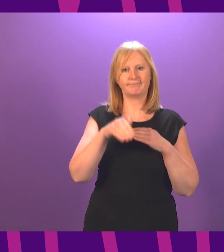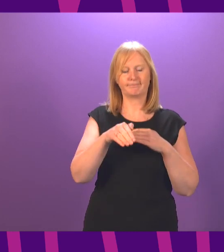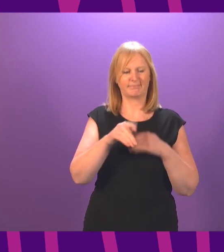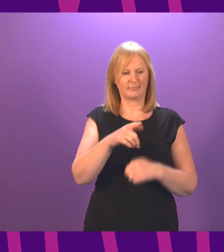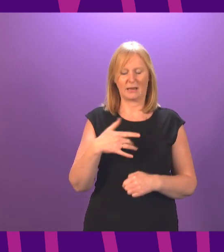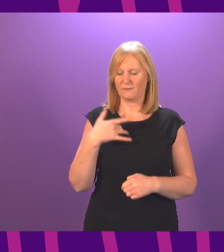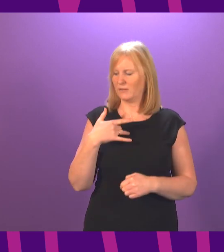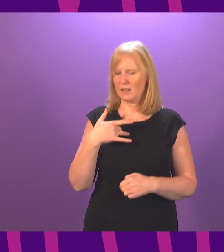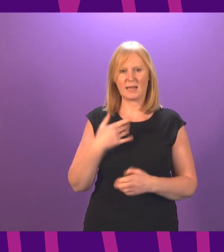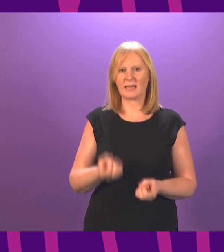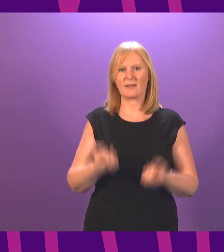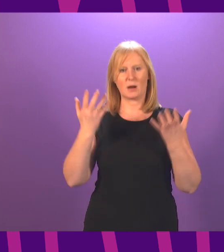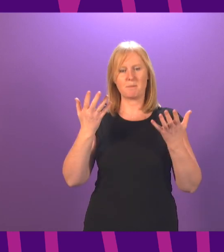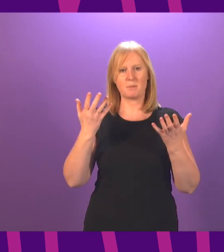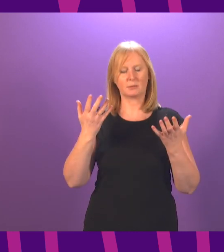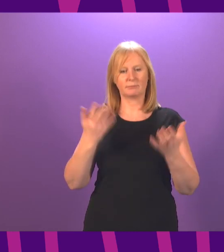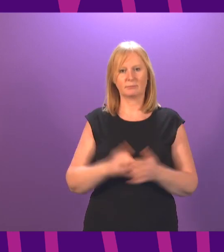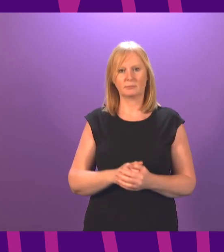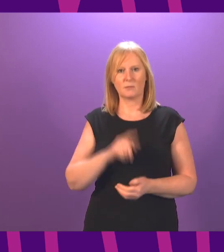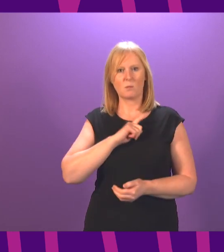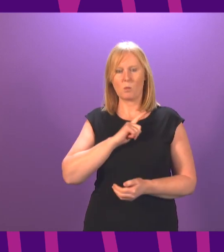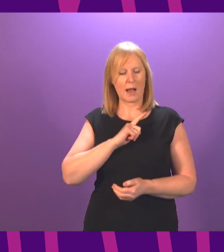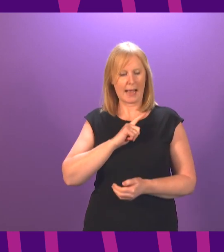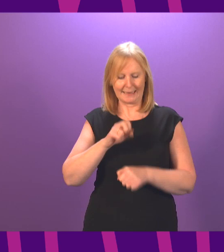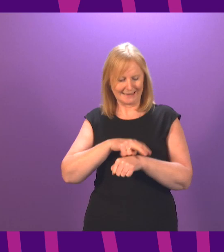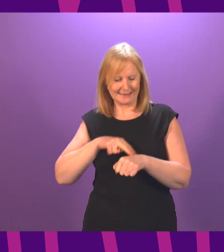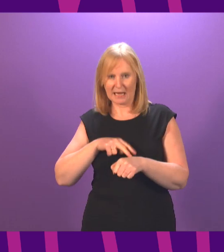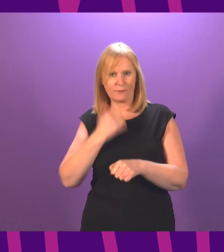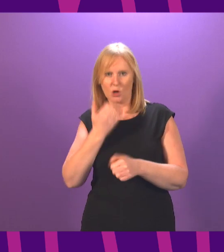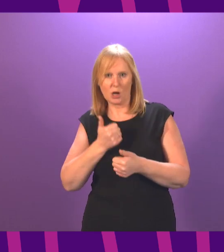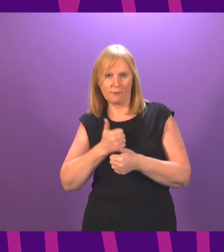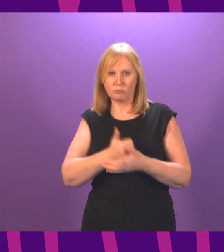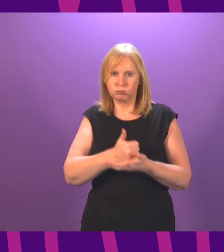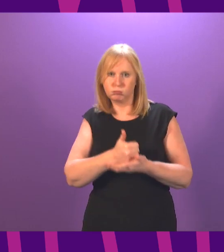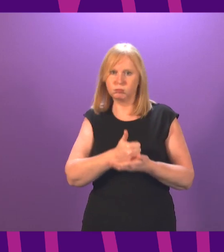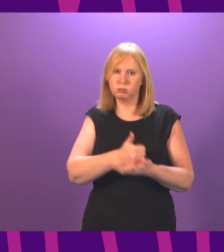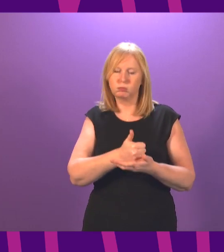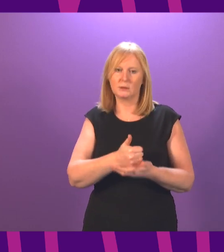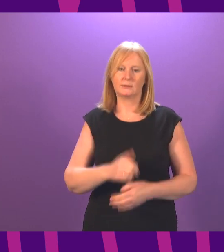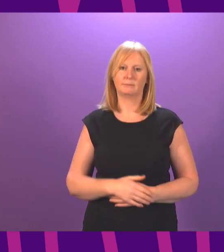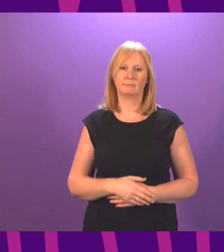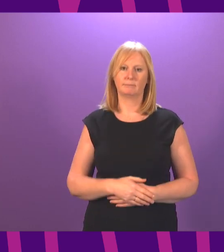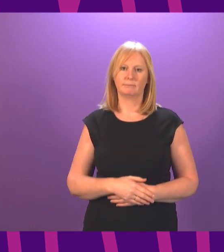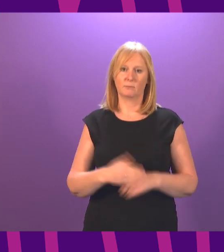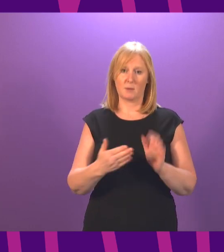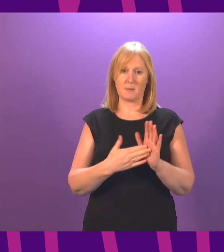the will to live because there are not enough staff to support the restrictions. For her,